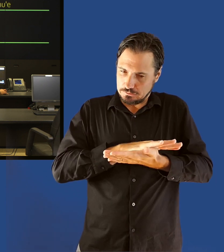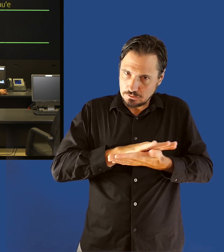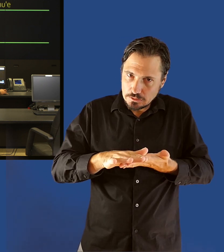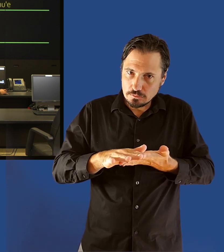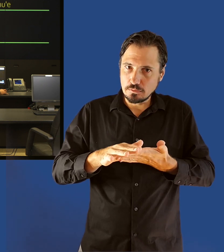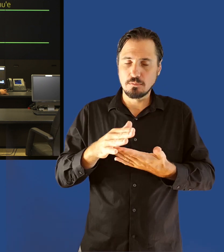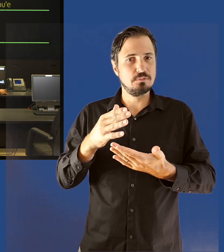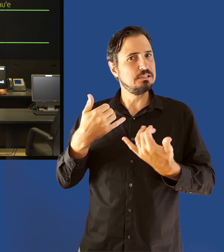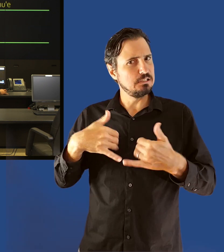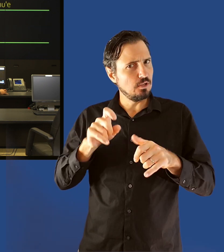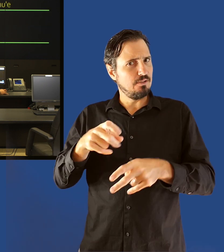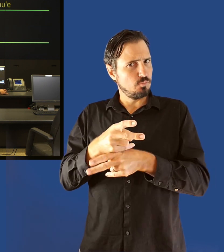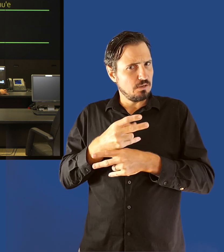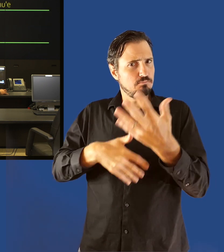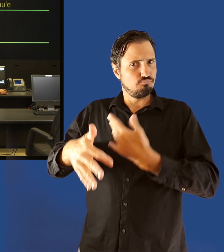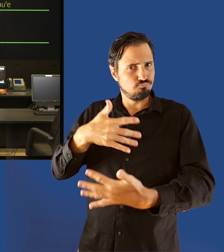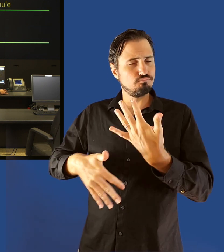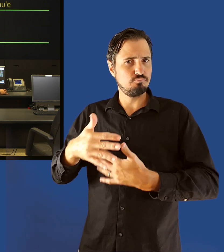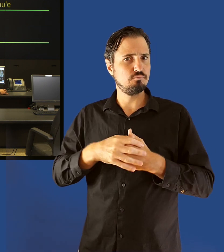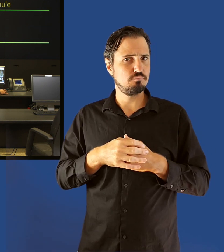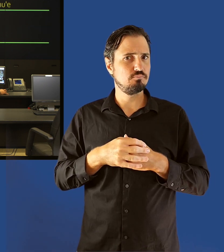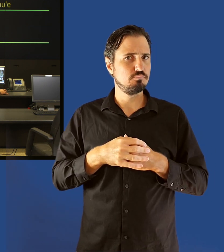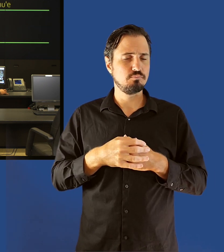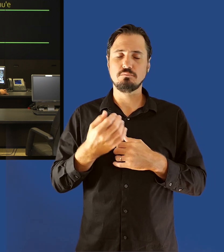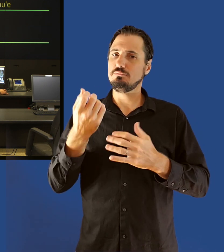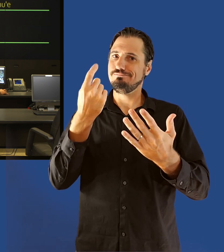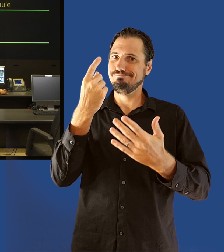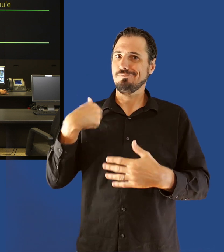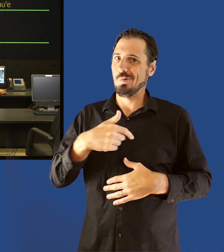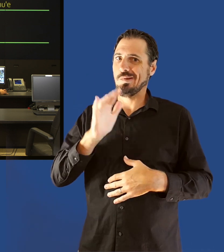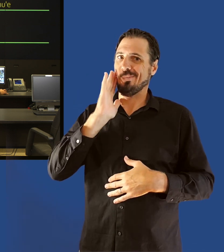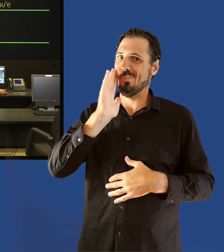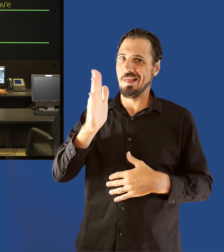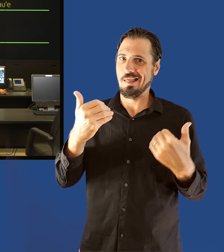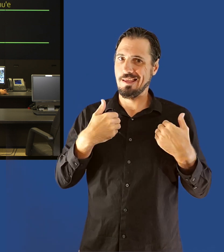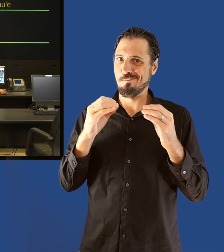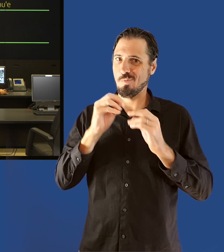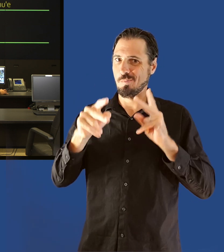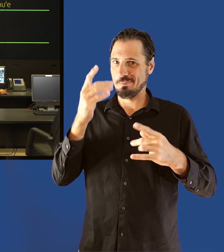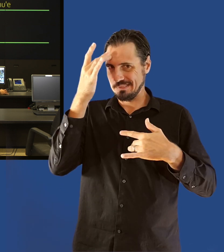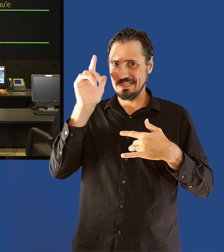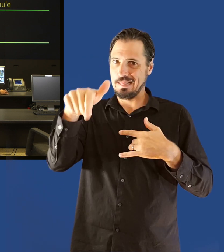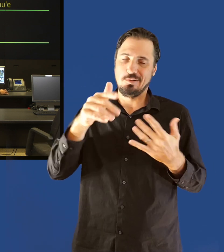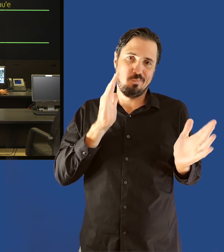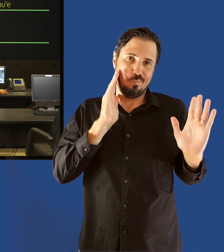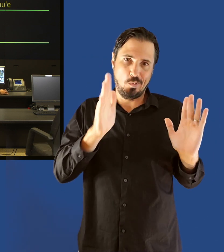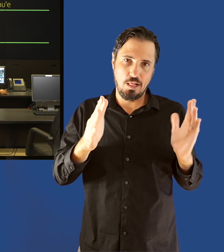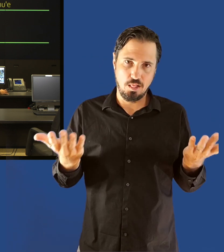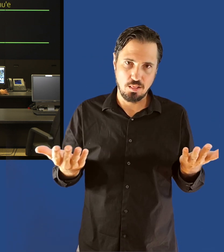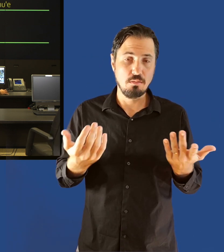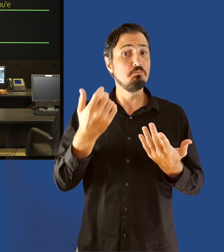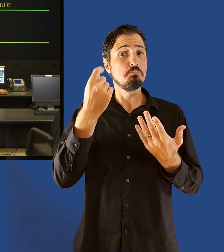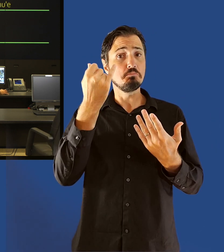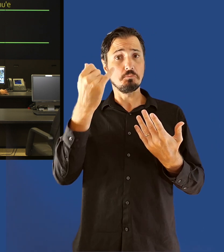There is no doubt that we will see more cases of COVID-19 on Kaua‘i at some point, but if we remain vigilant and maintain our healthy habits,